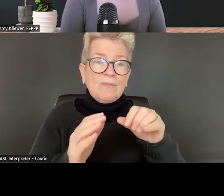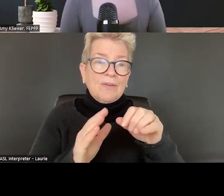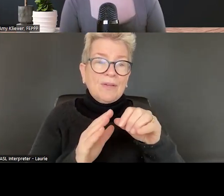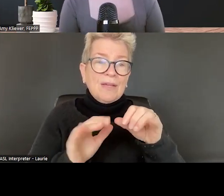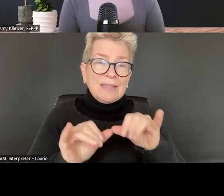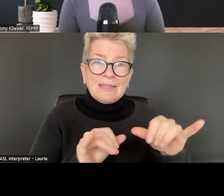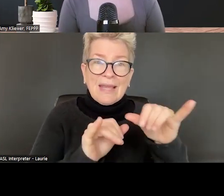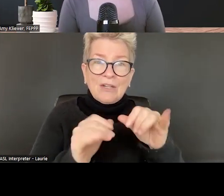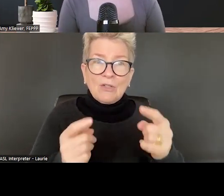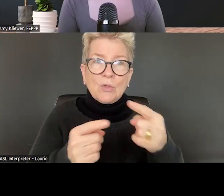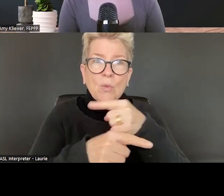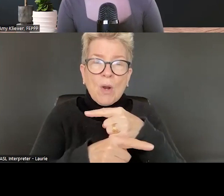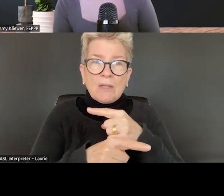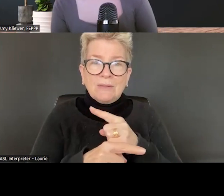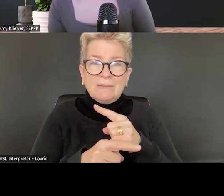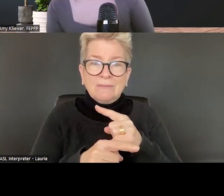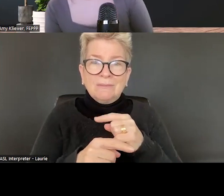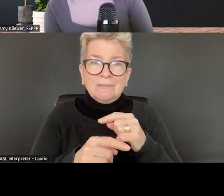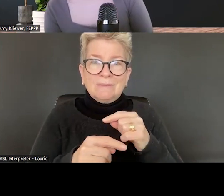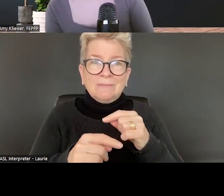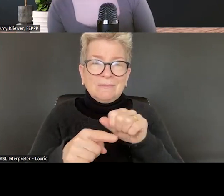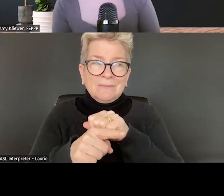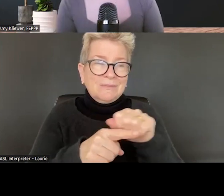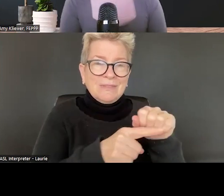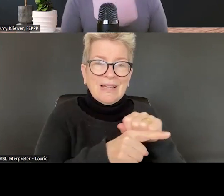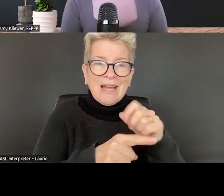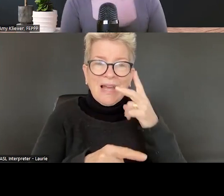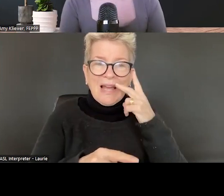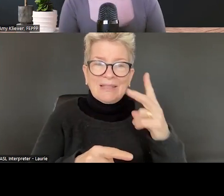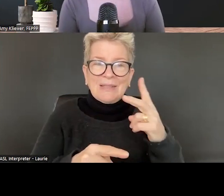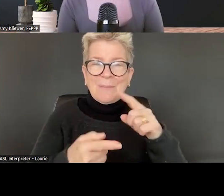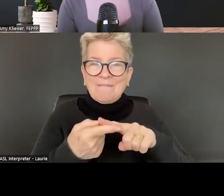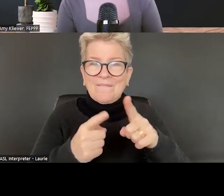I saw some of my friends from the school counselors program in here as well as